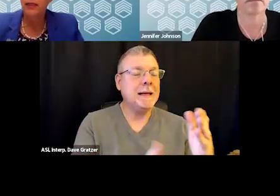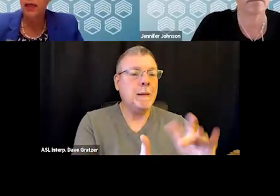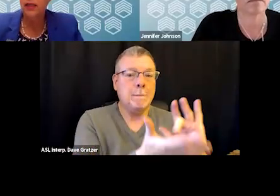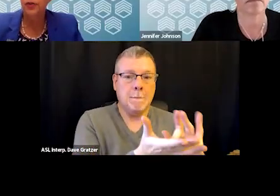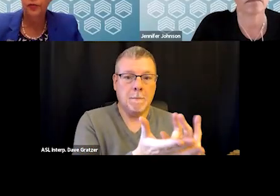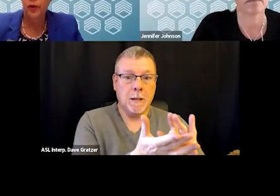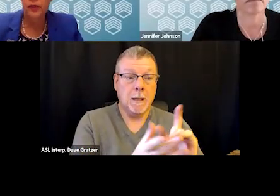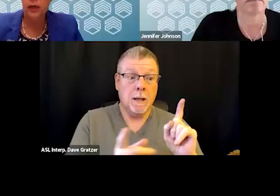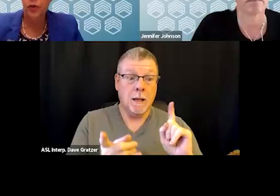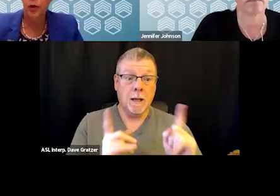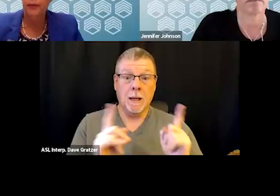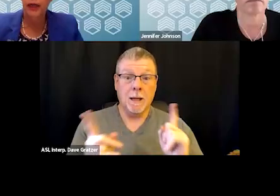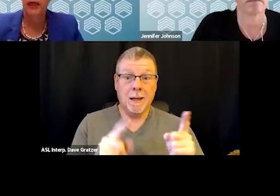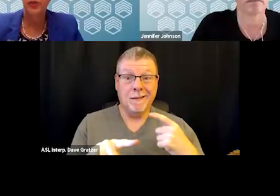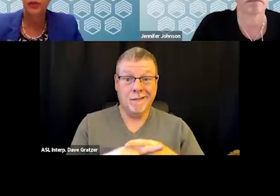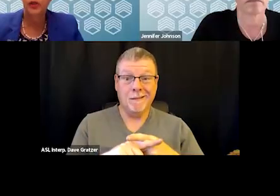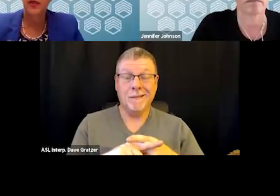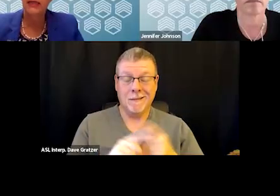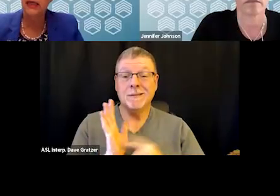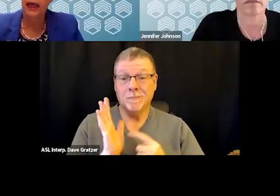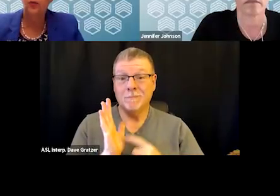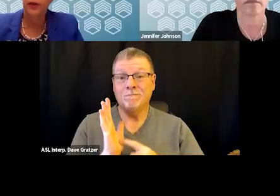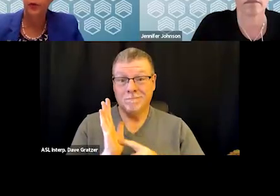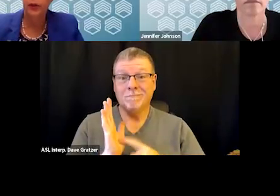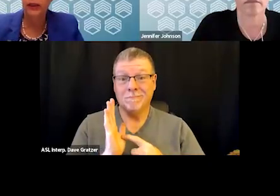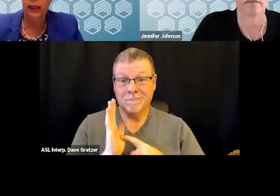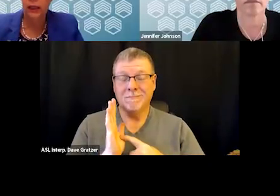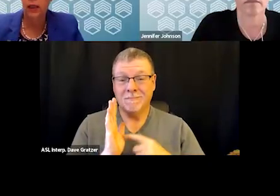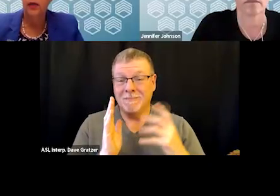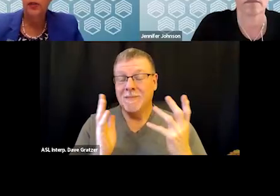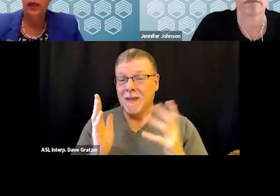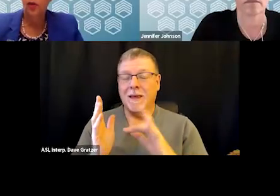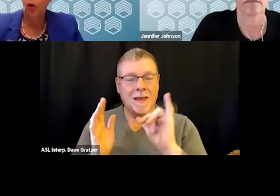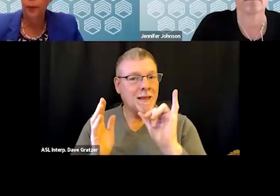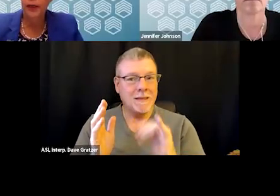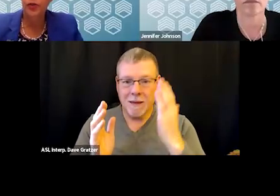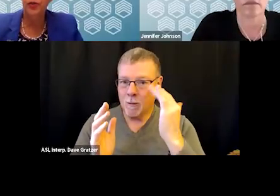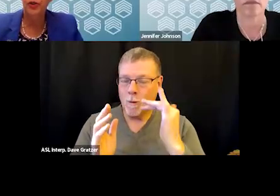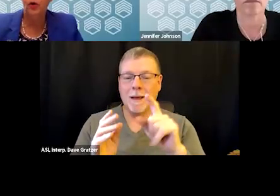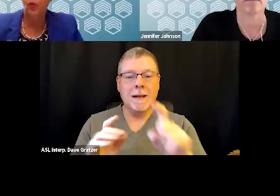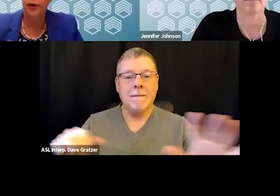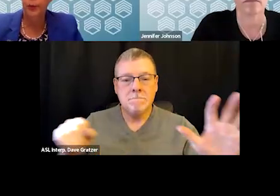Sometimes it does interfere with psychotropic medication. So that's again, why you really need to get the whole picture to know what